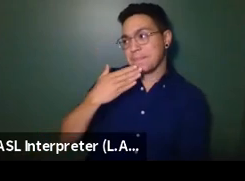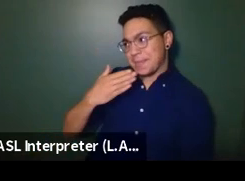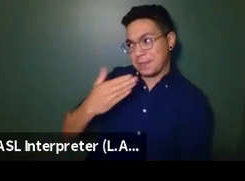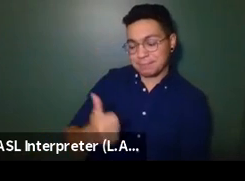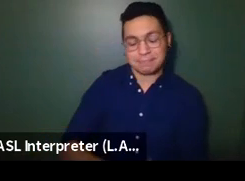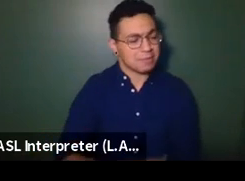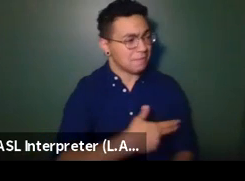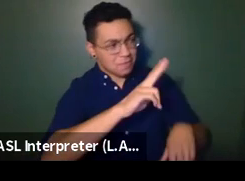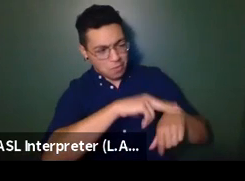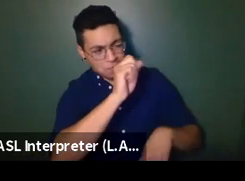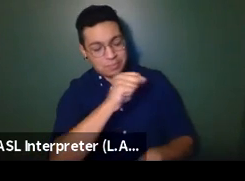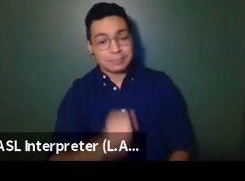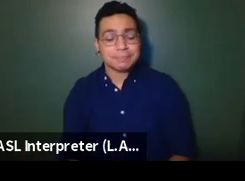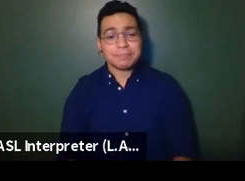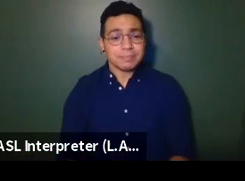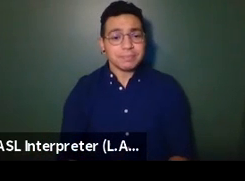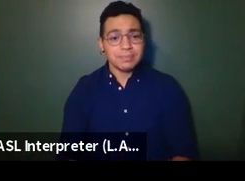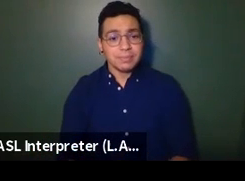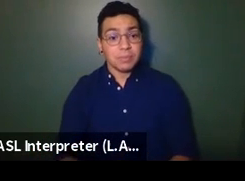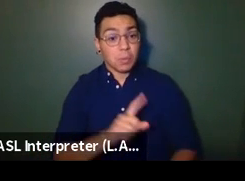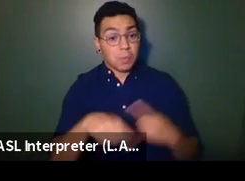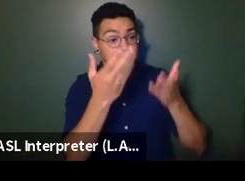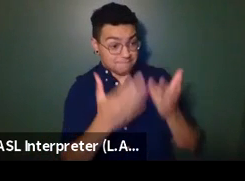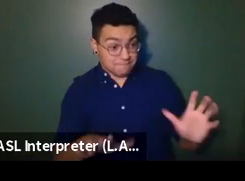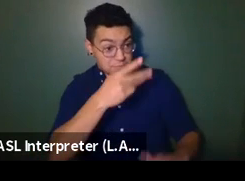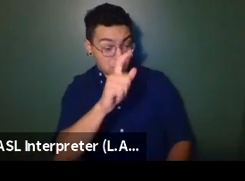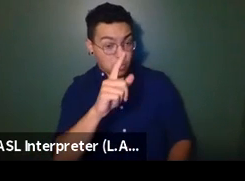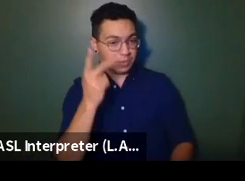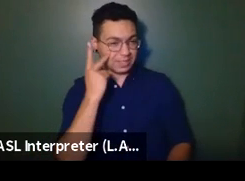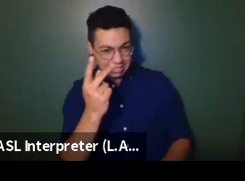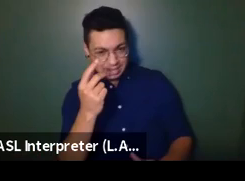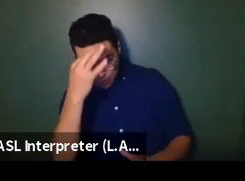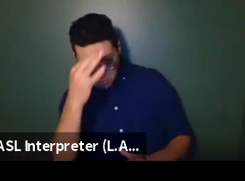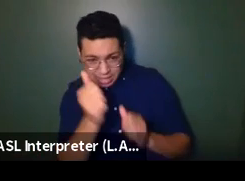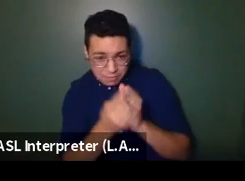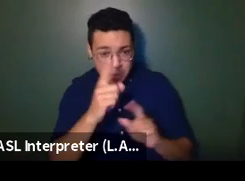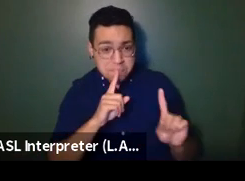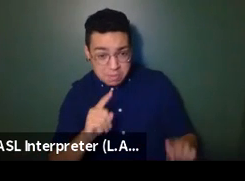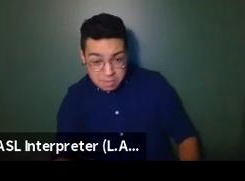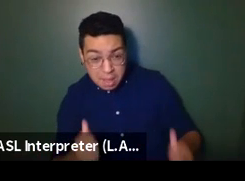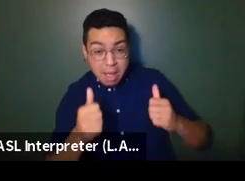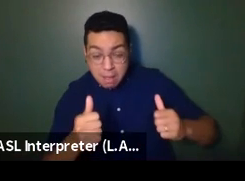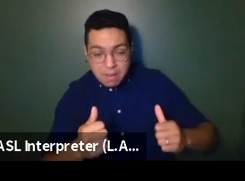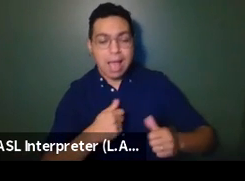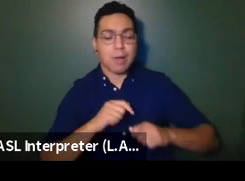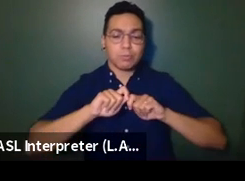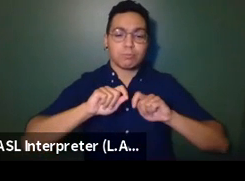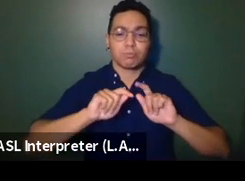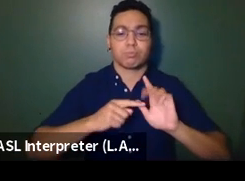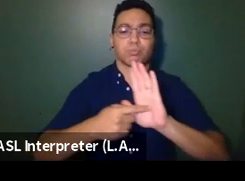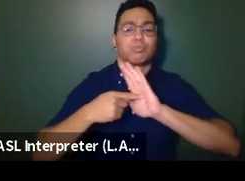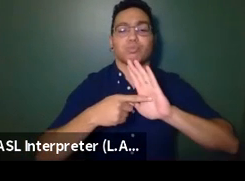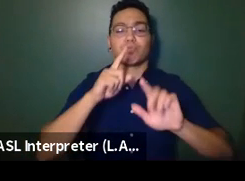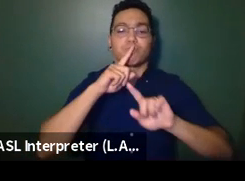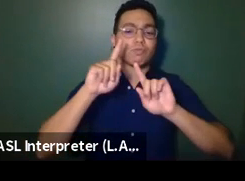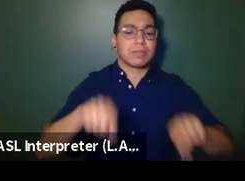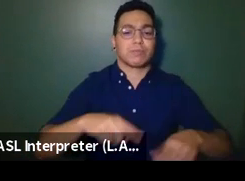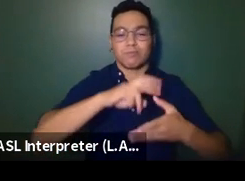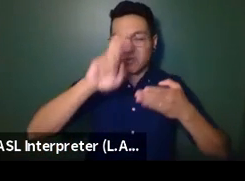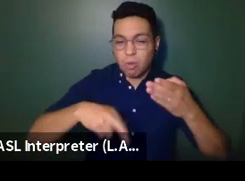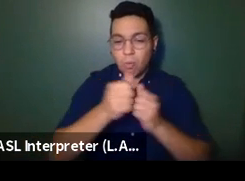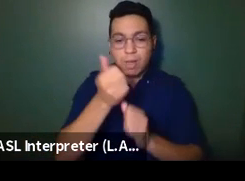Andrew Hickman: And once the poll, once I end the poll, we see almost everybody has replied. I will share the results with everybody to see exactly what our responses were.